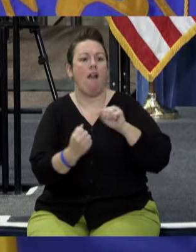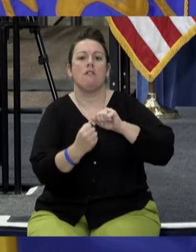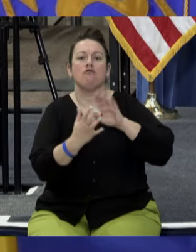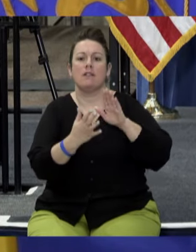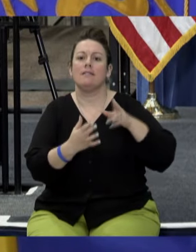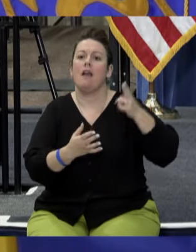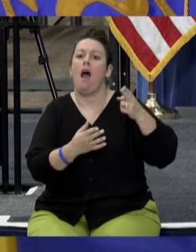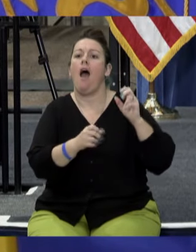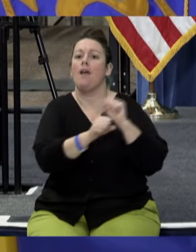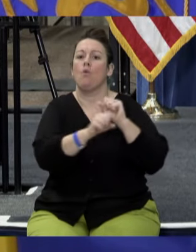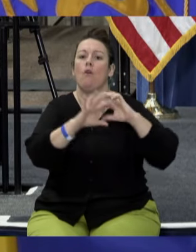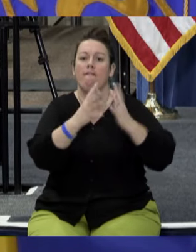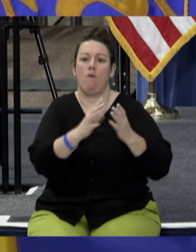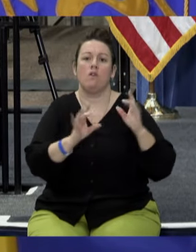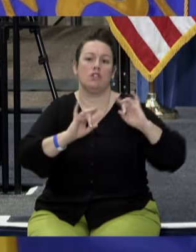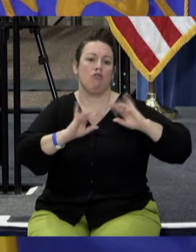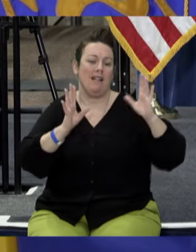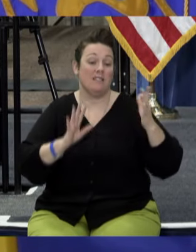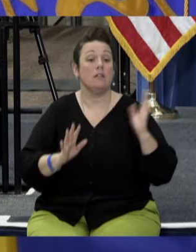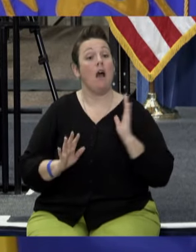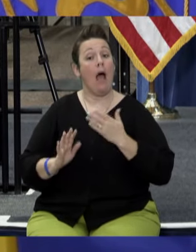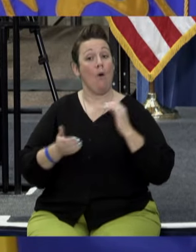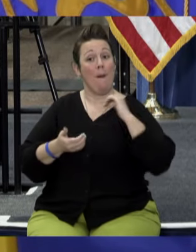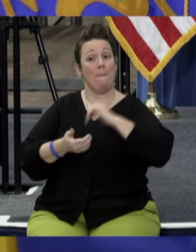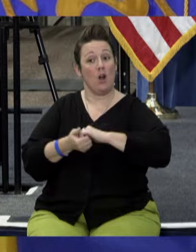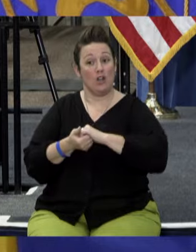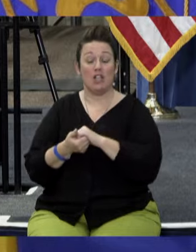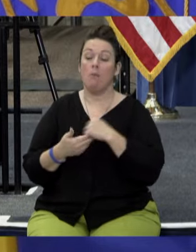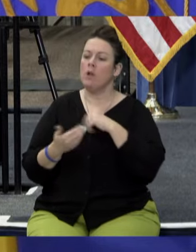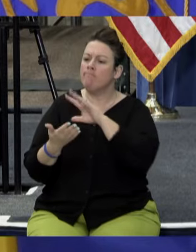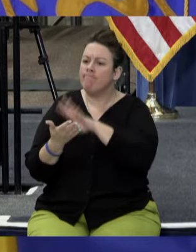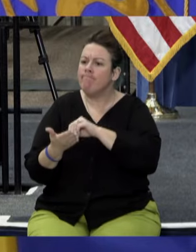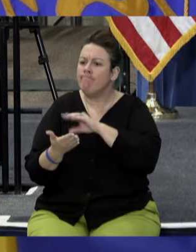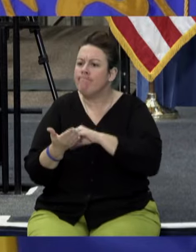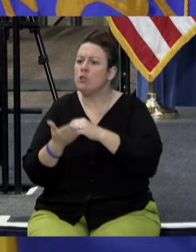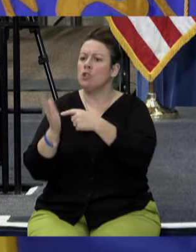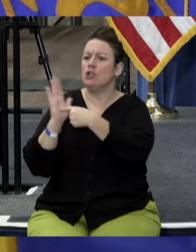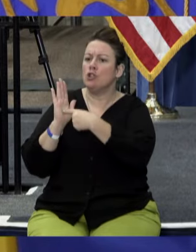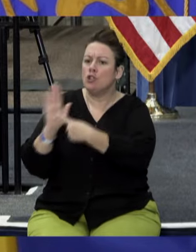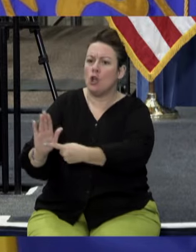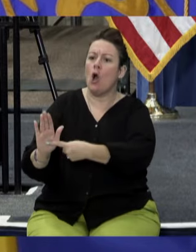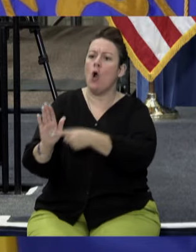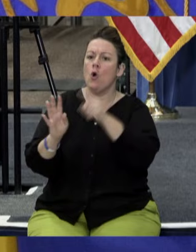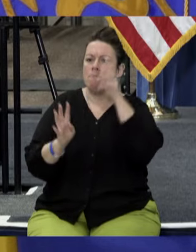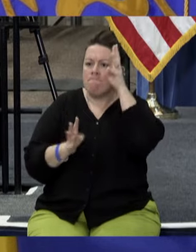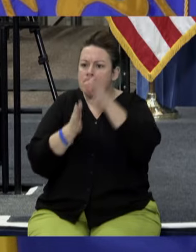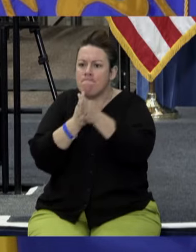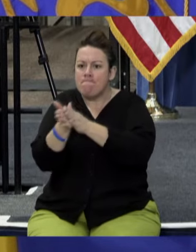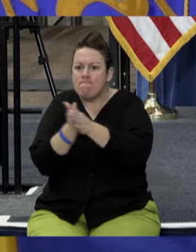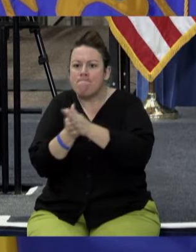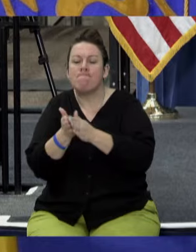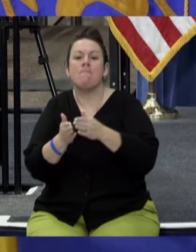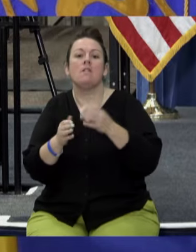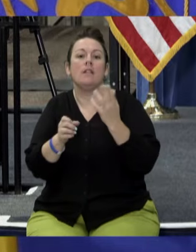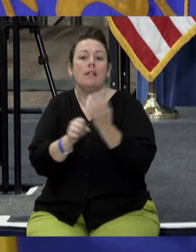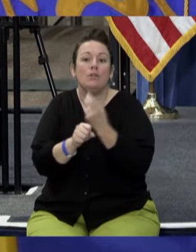Through our partnership, we learn and we showcase initiatives that utilize career ladder programs,